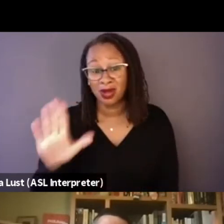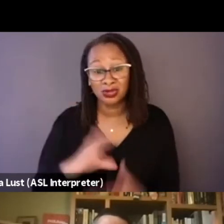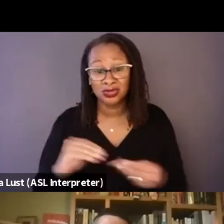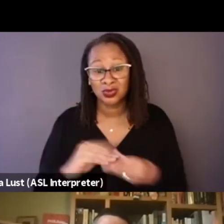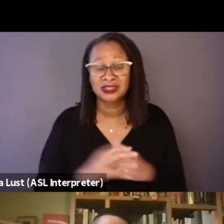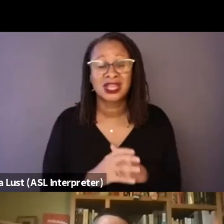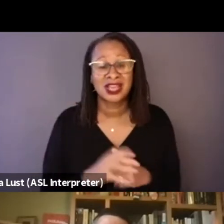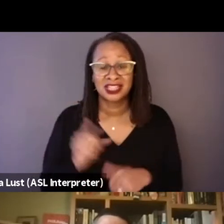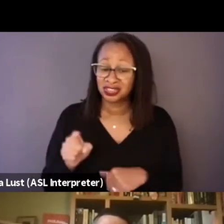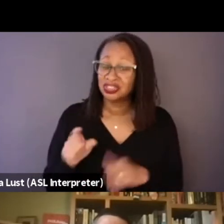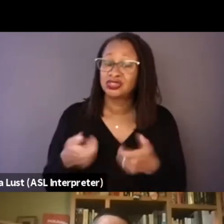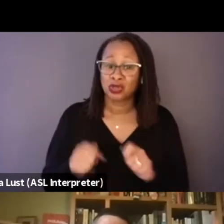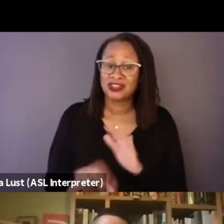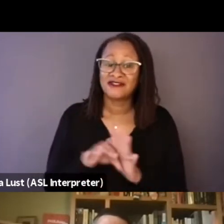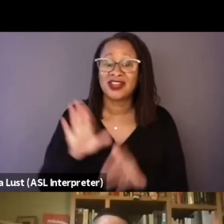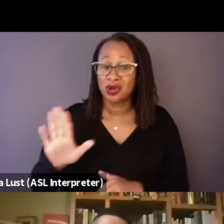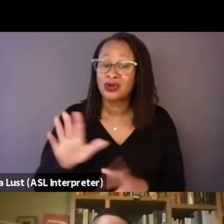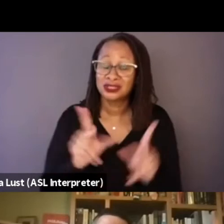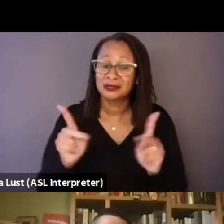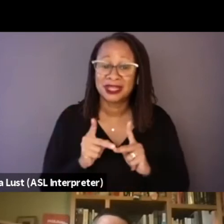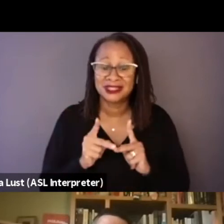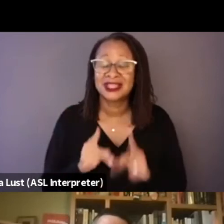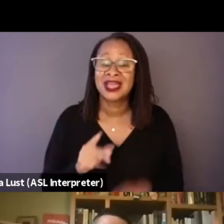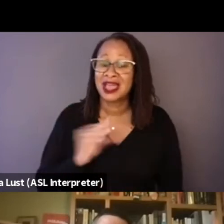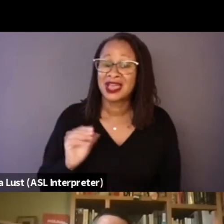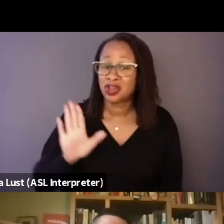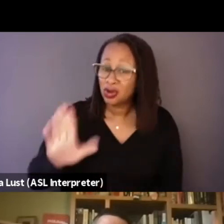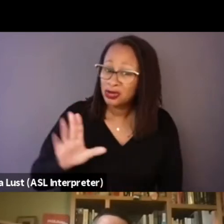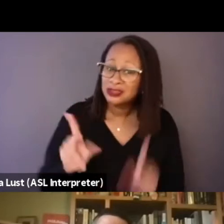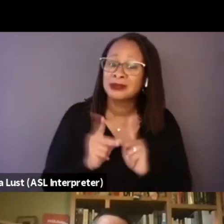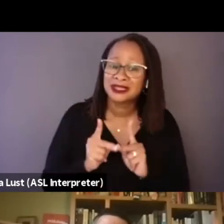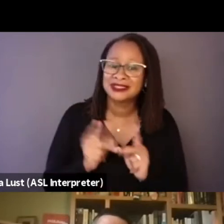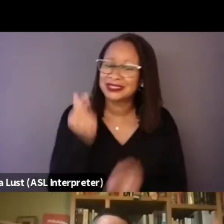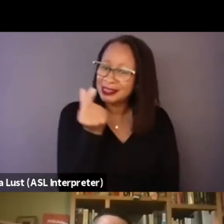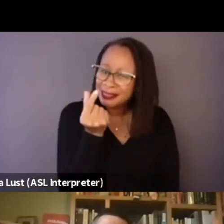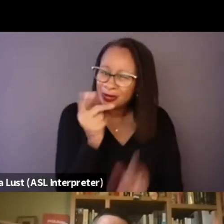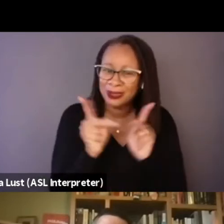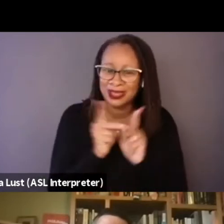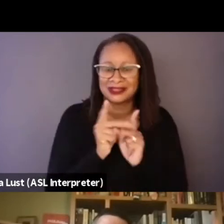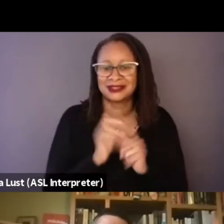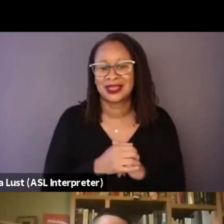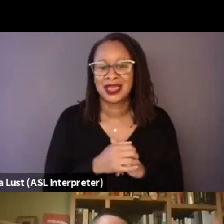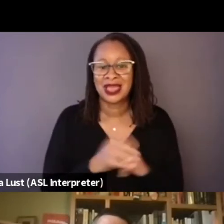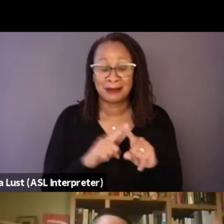his own space is really, really, a little place. But in this place, she is safe